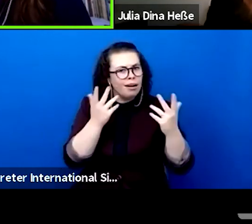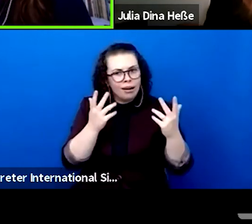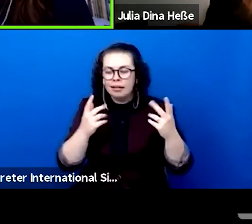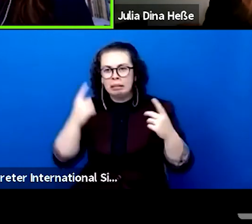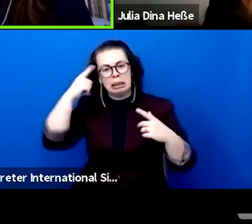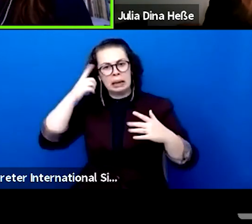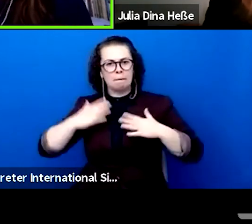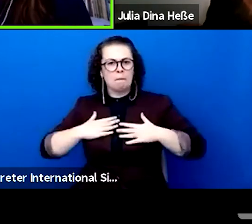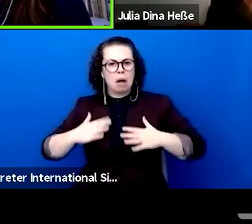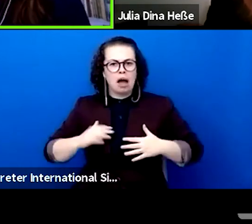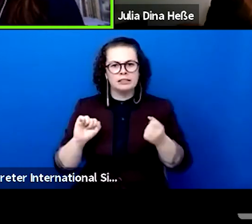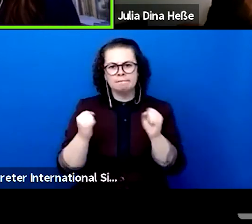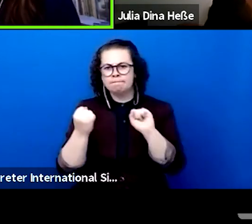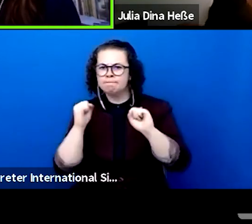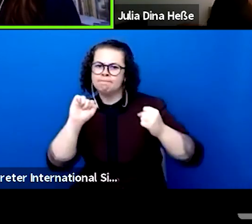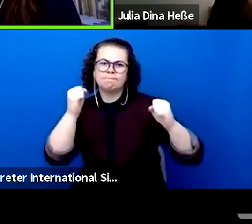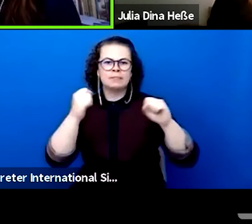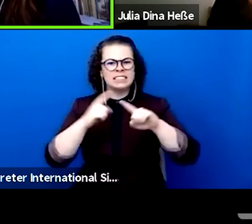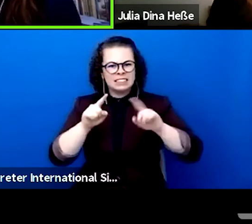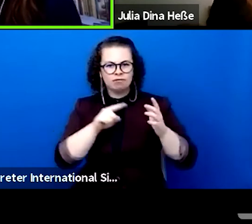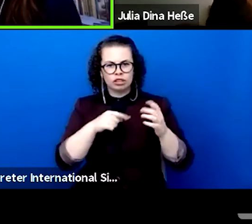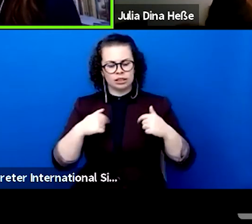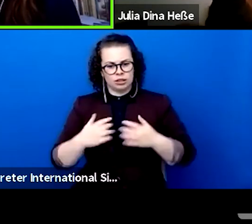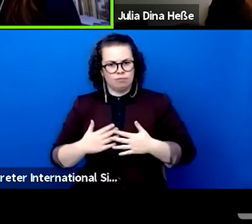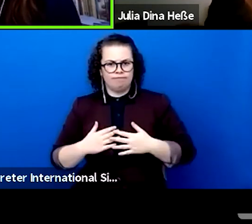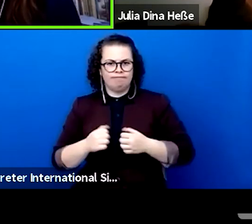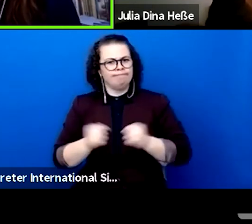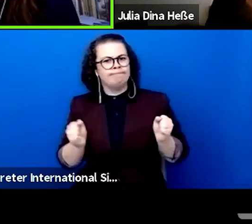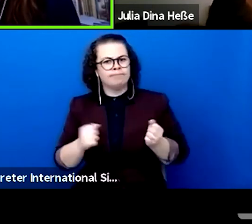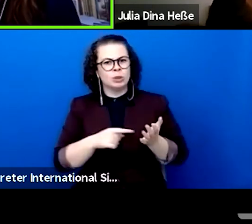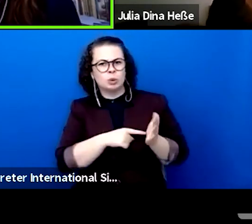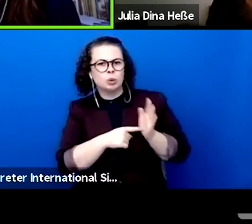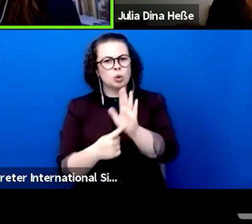to find ways to communicate that you know and that can be the richness of the diversity, is